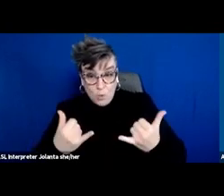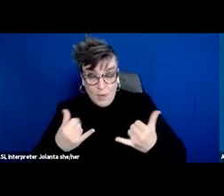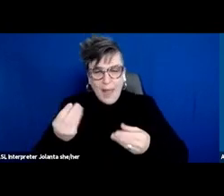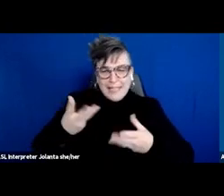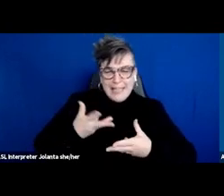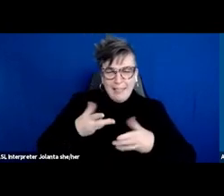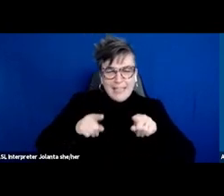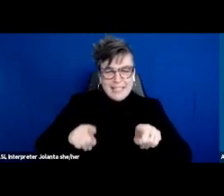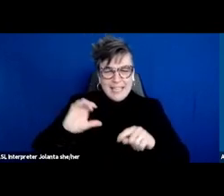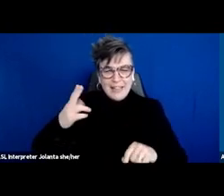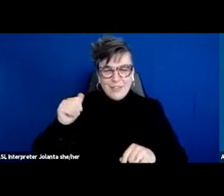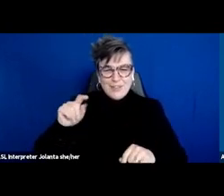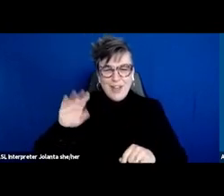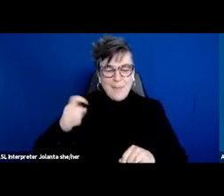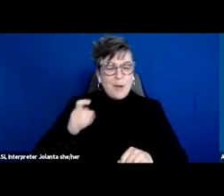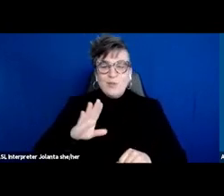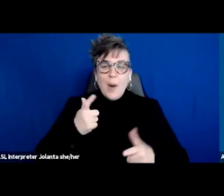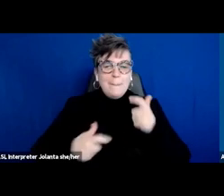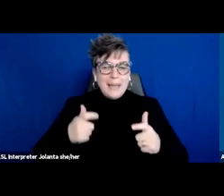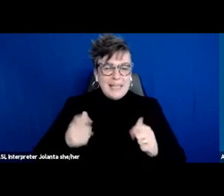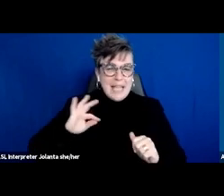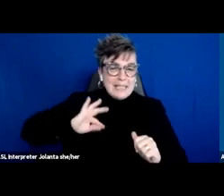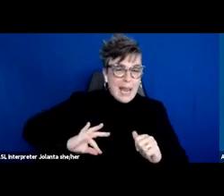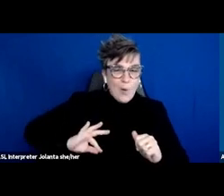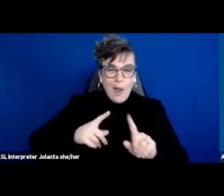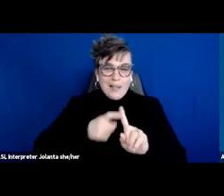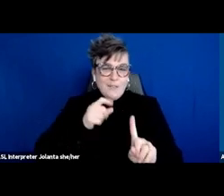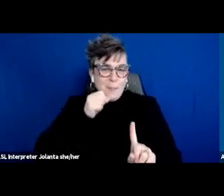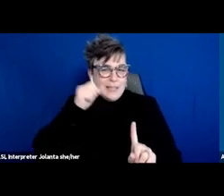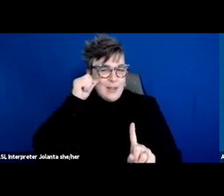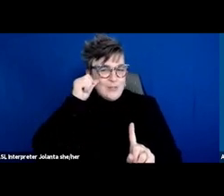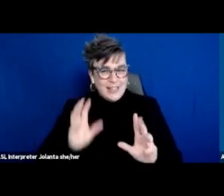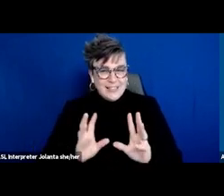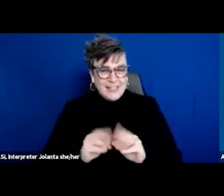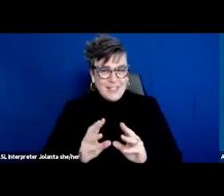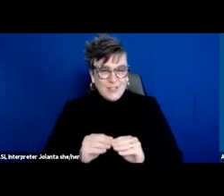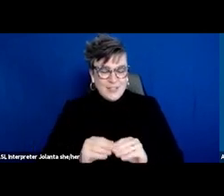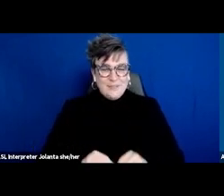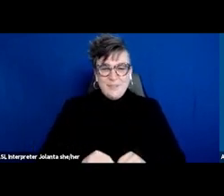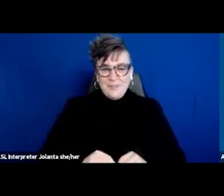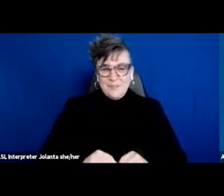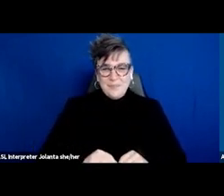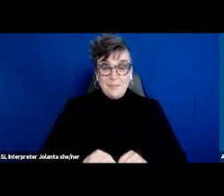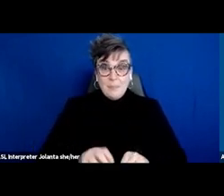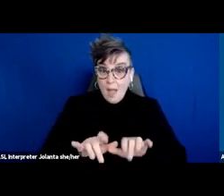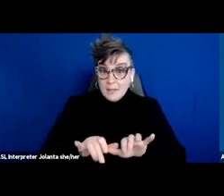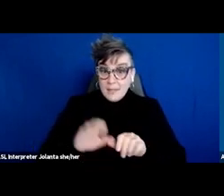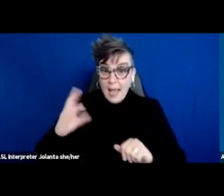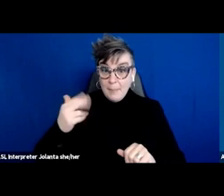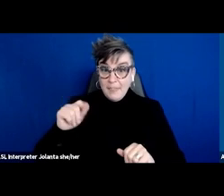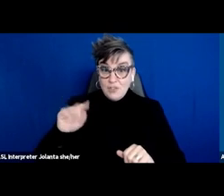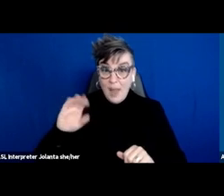biggest takeaways from yesterday's session. So type in the chat box the things that made